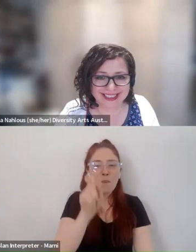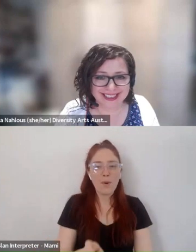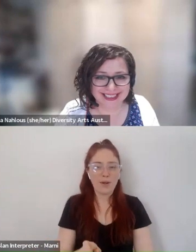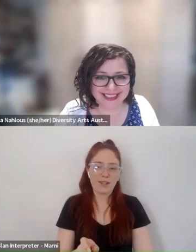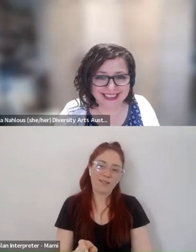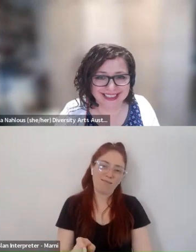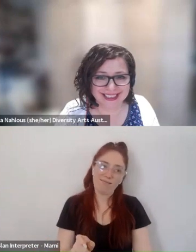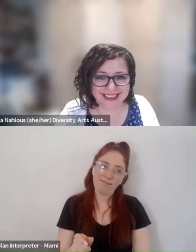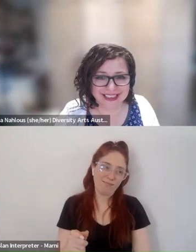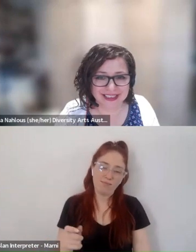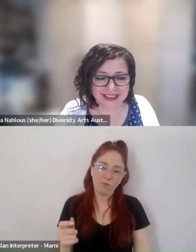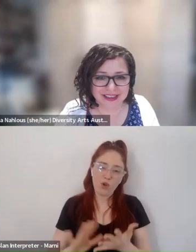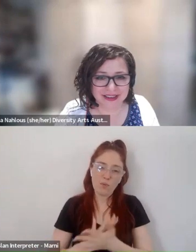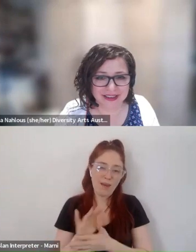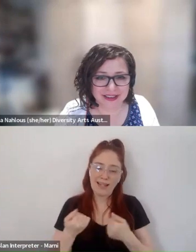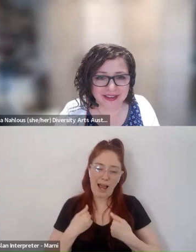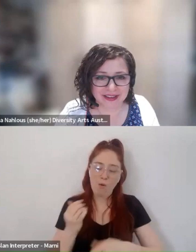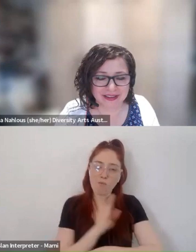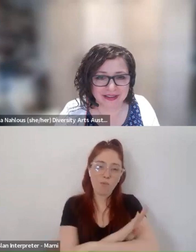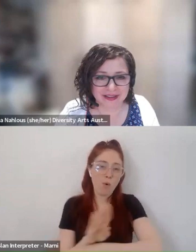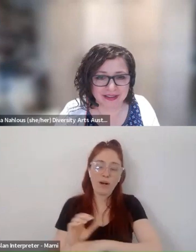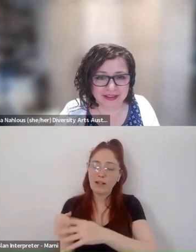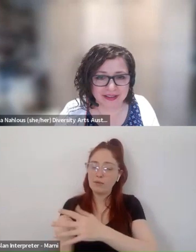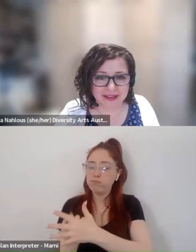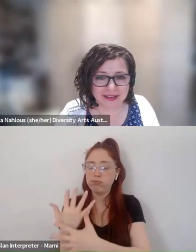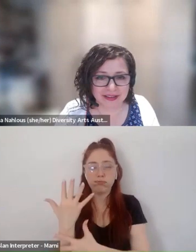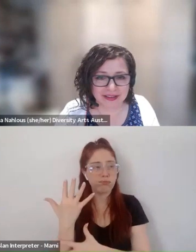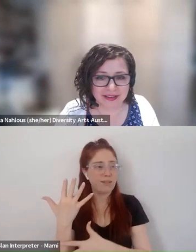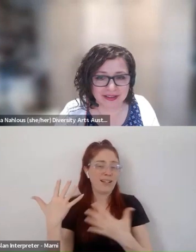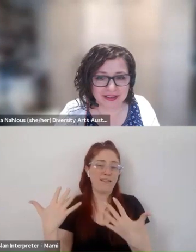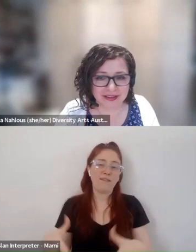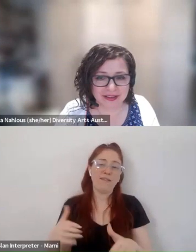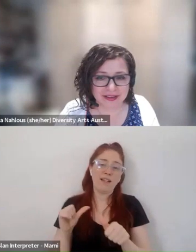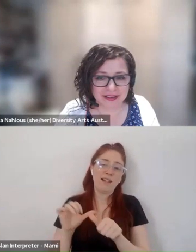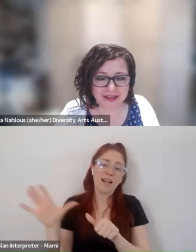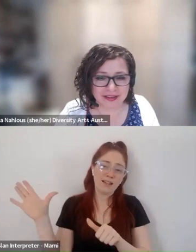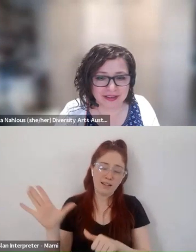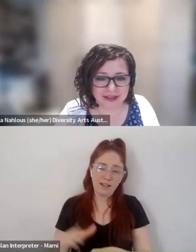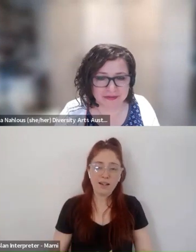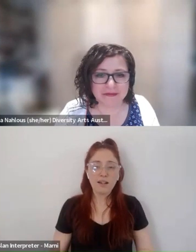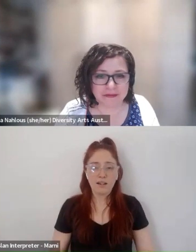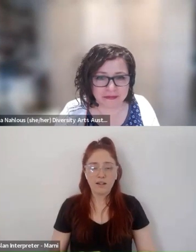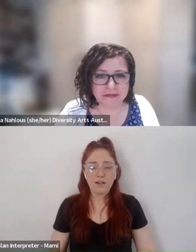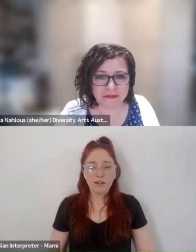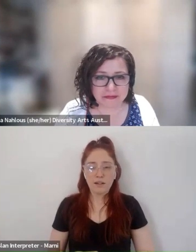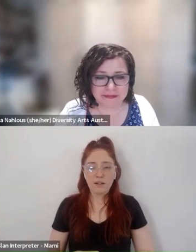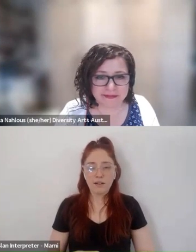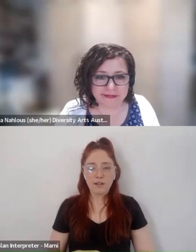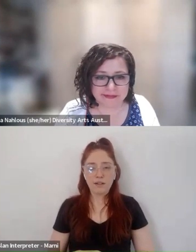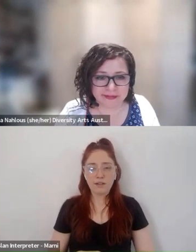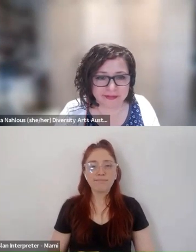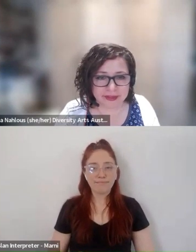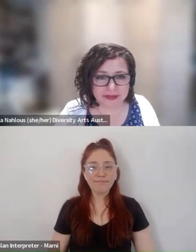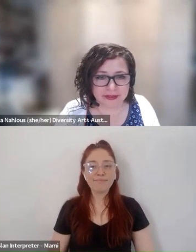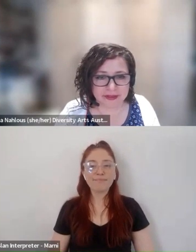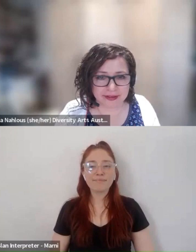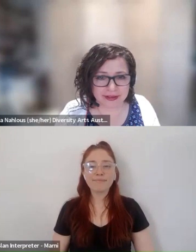terms of enriching the skills for us. Yeah, so that's the Observership